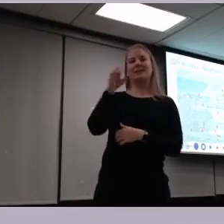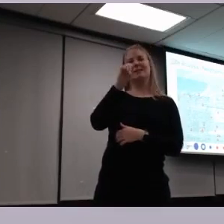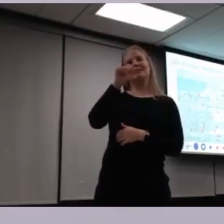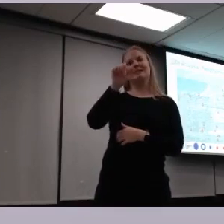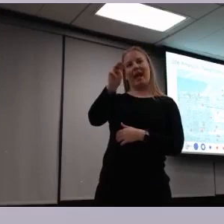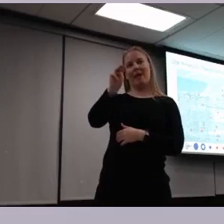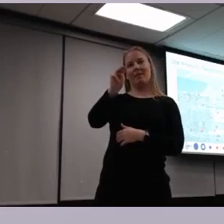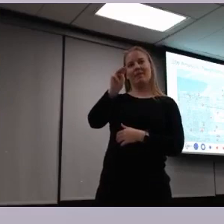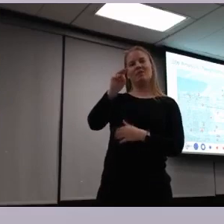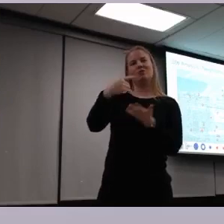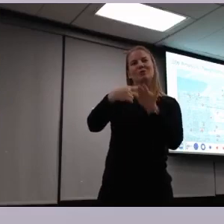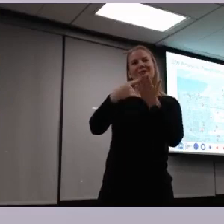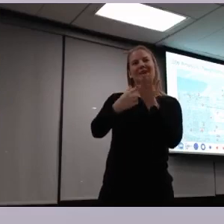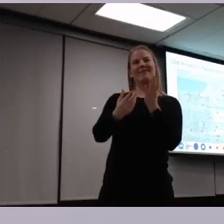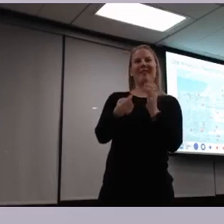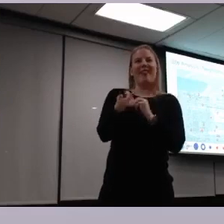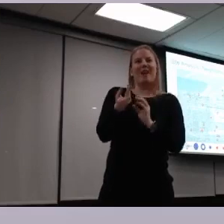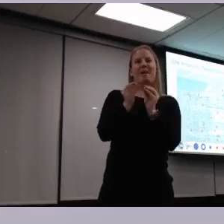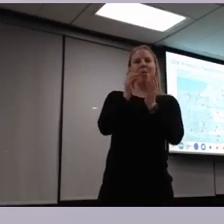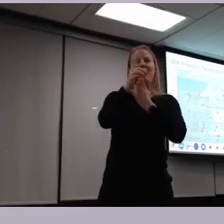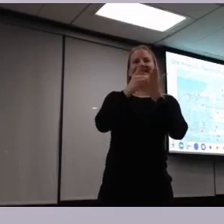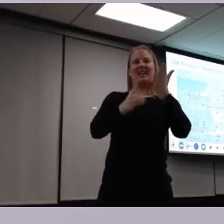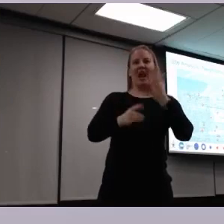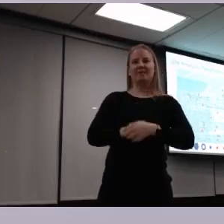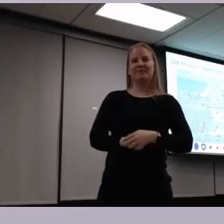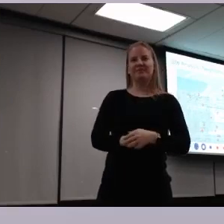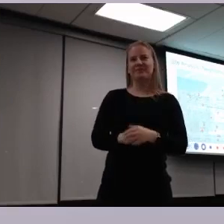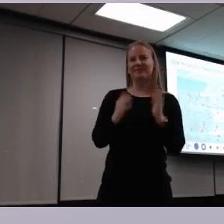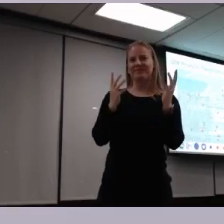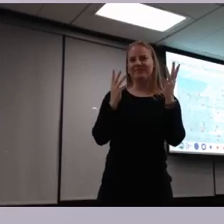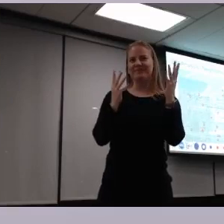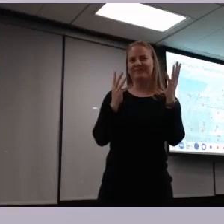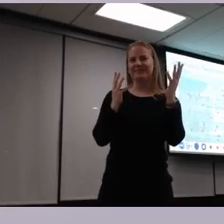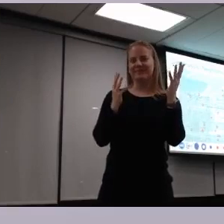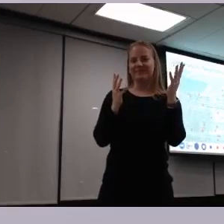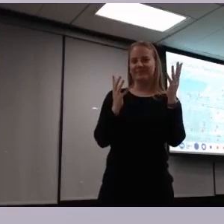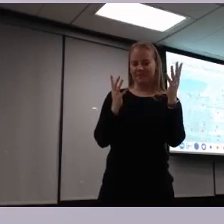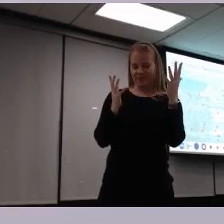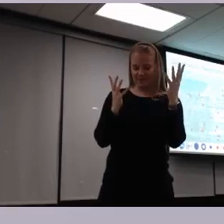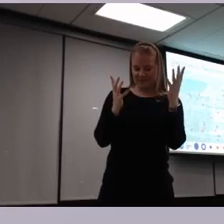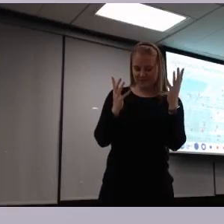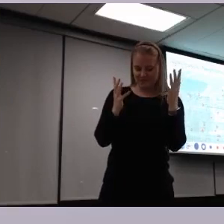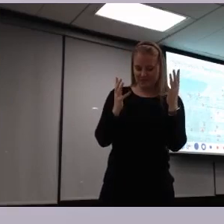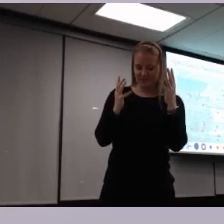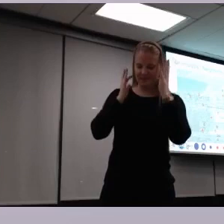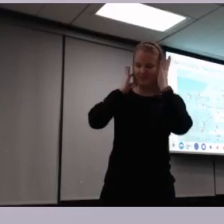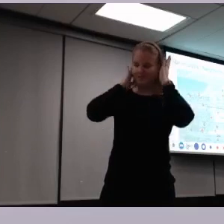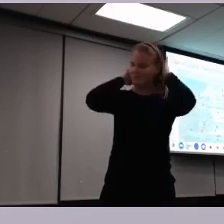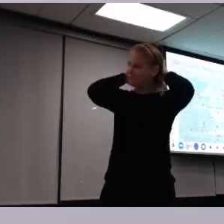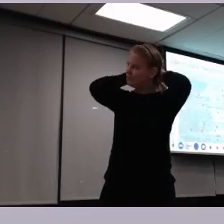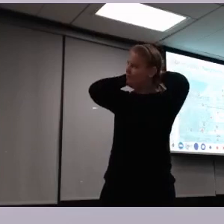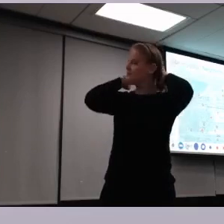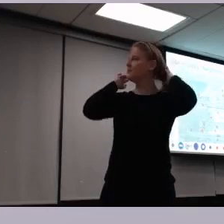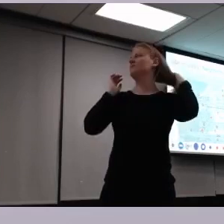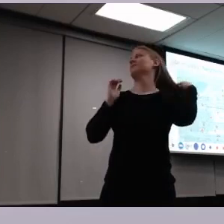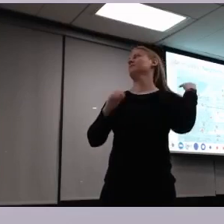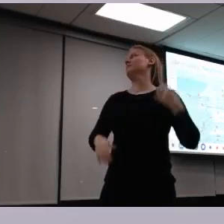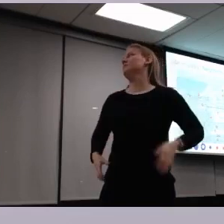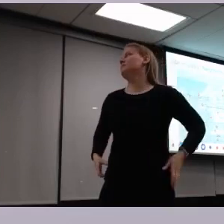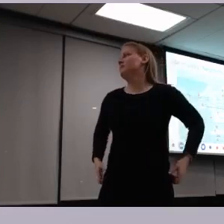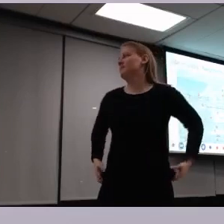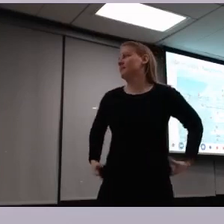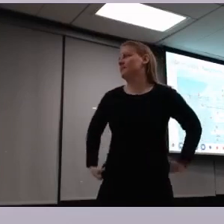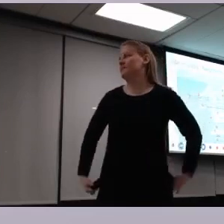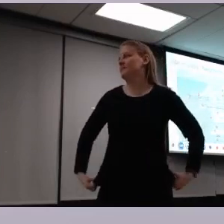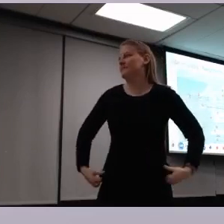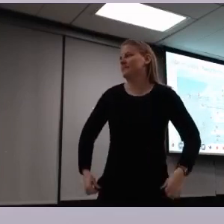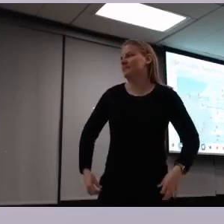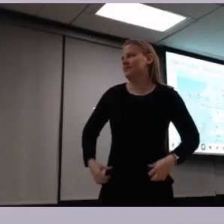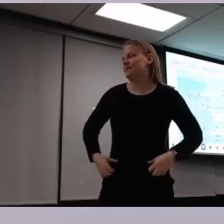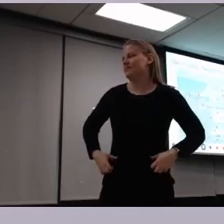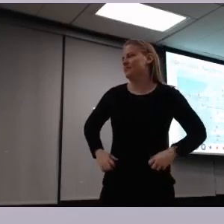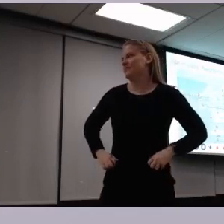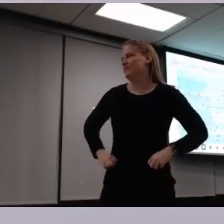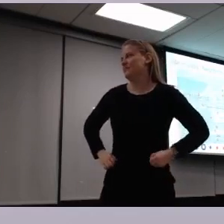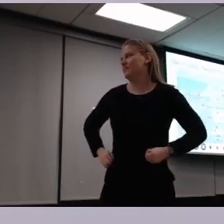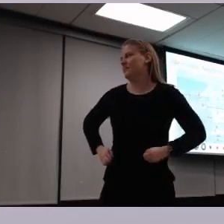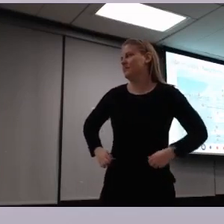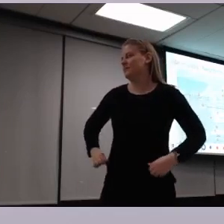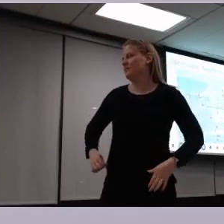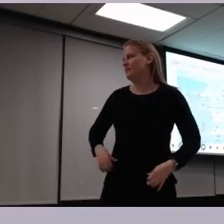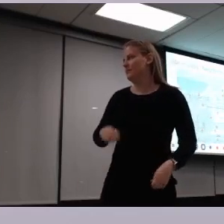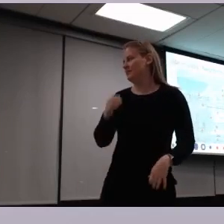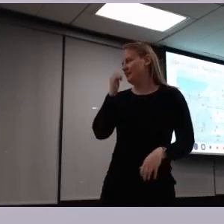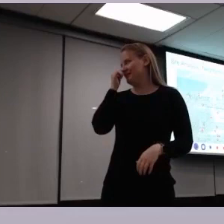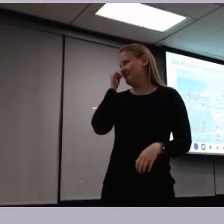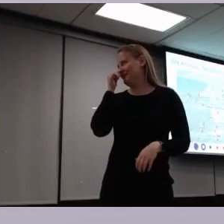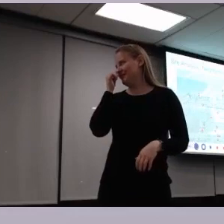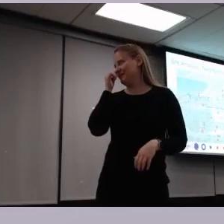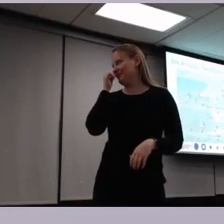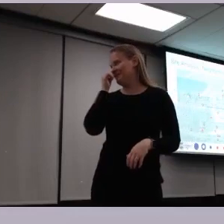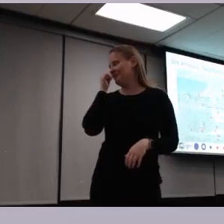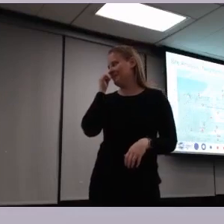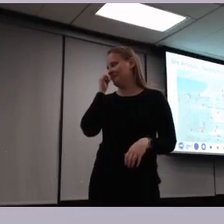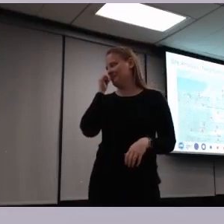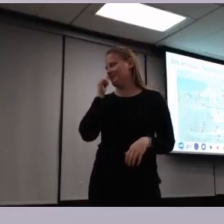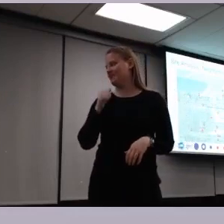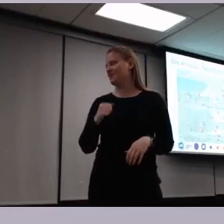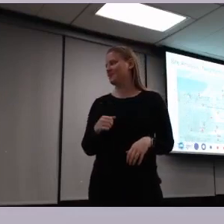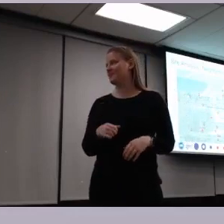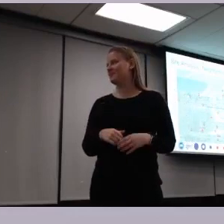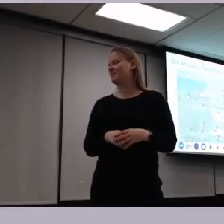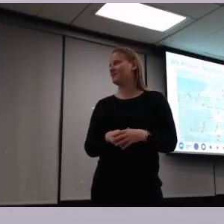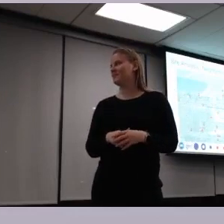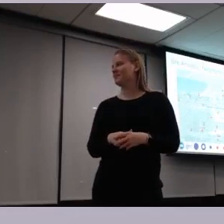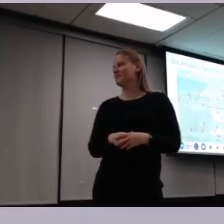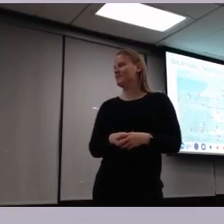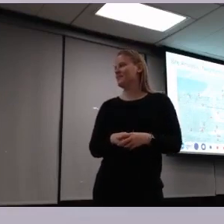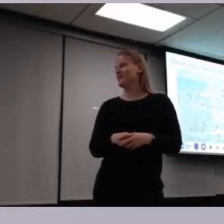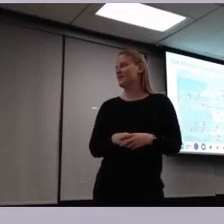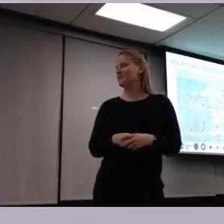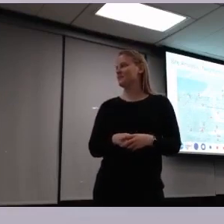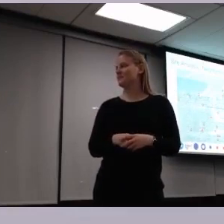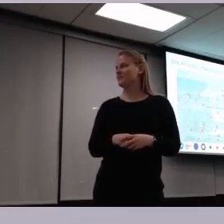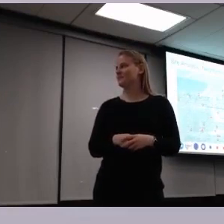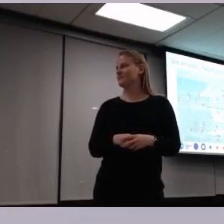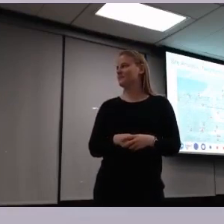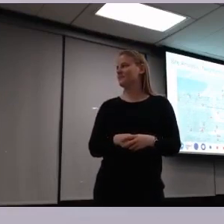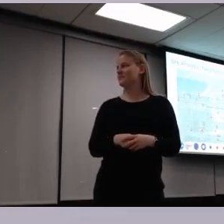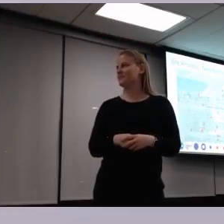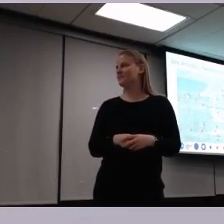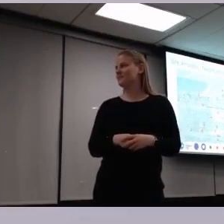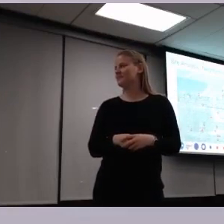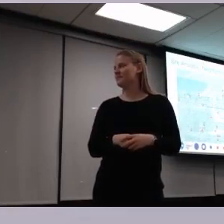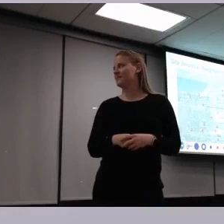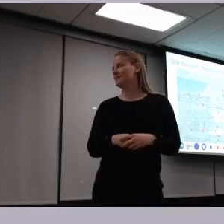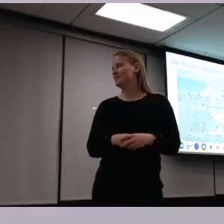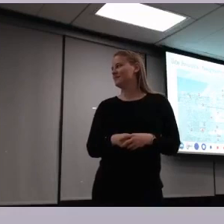bit more of the design.